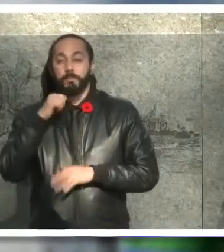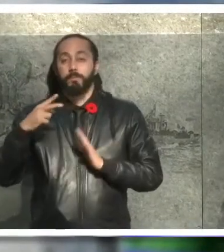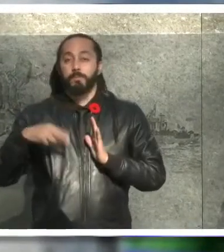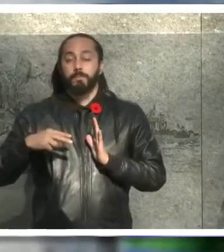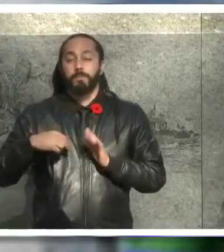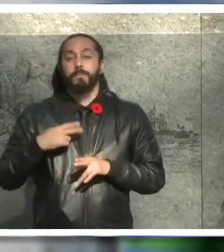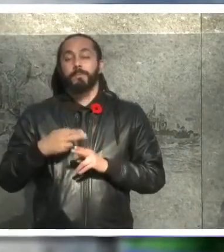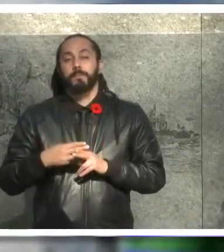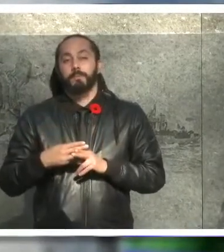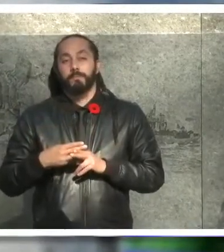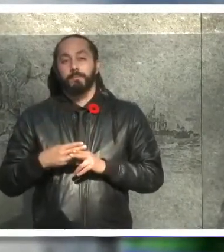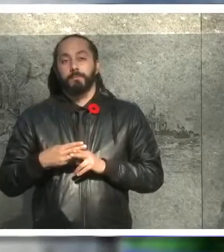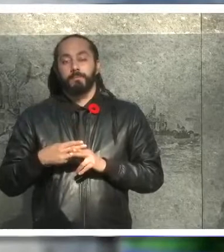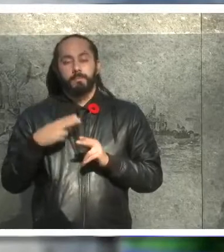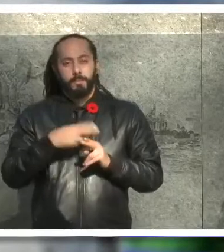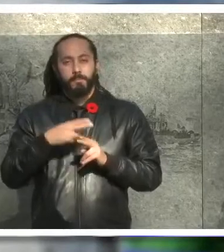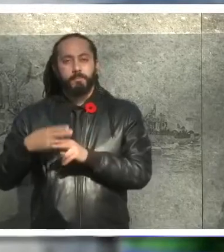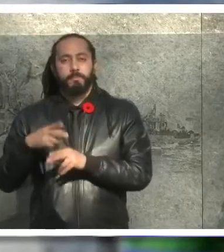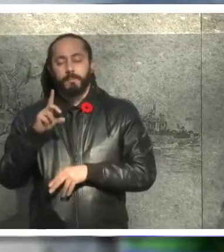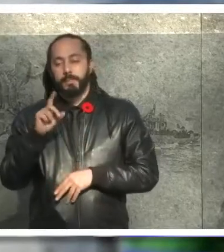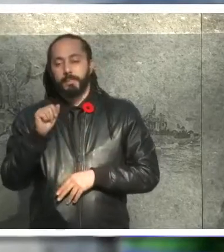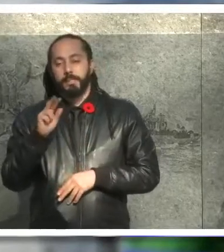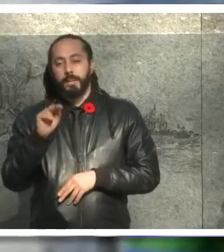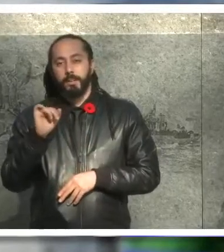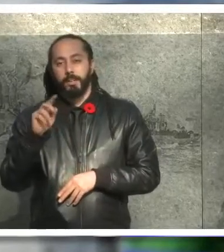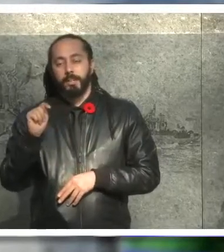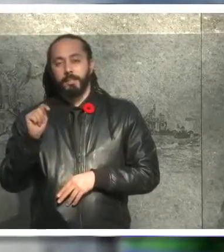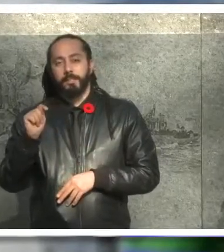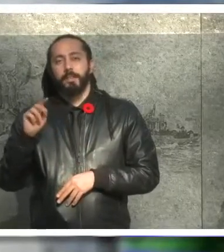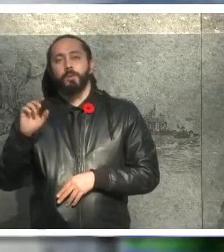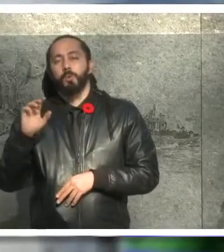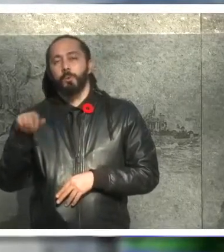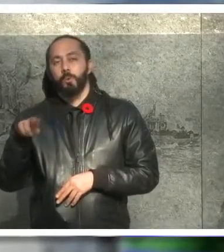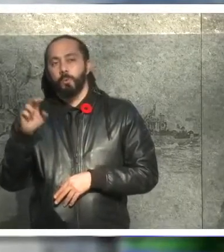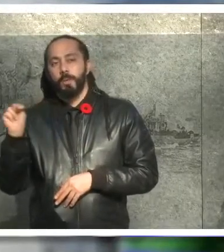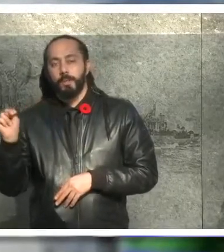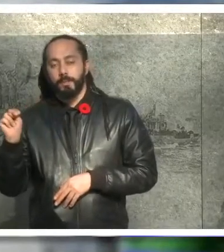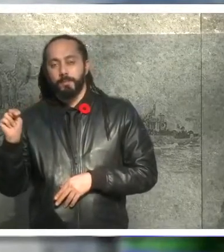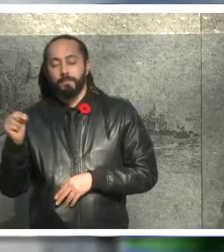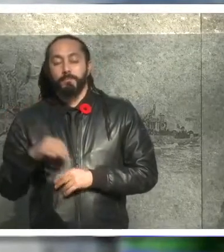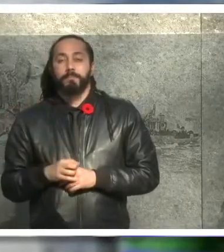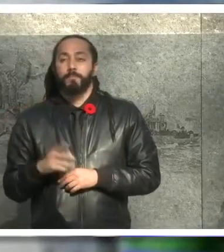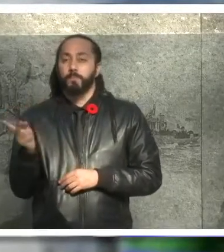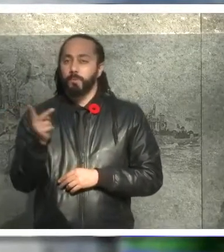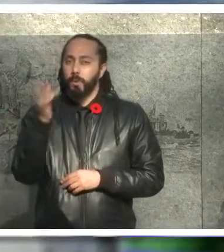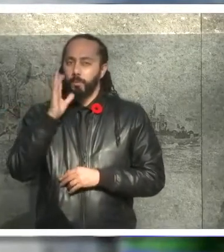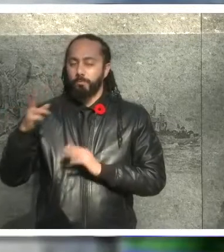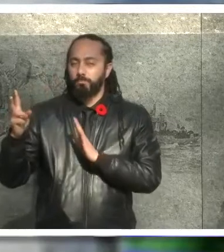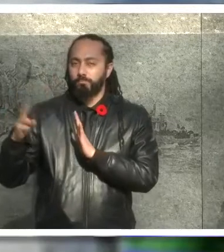by the youth of our nation and is demonstrated by their commitment to remember which will be read by these cadets.